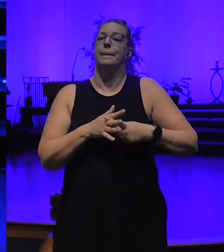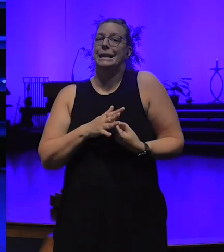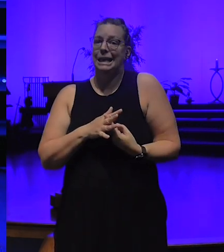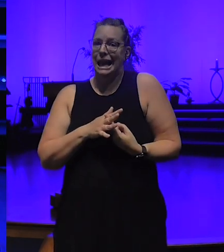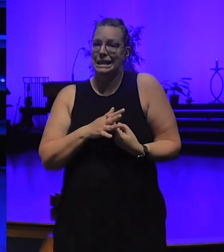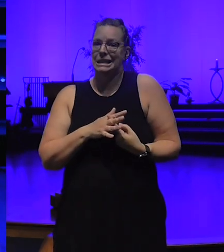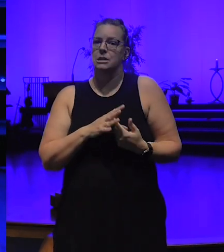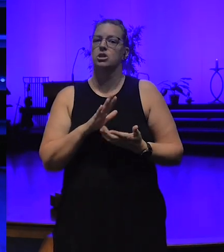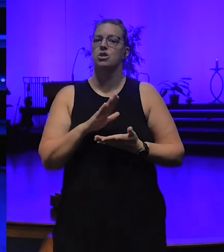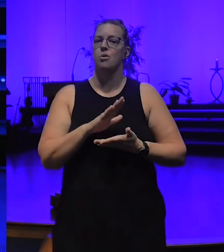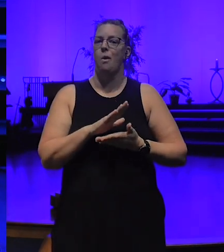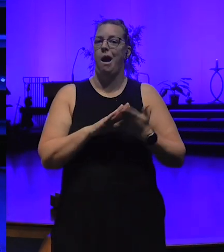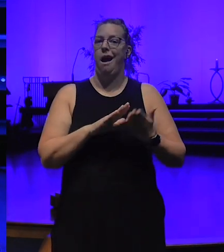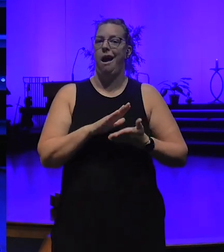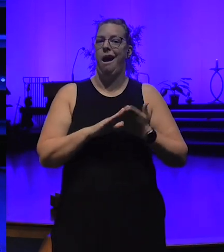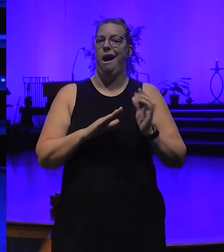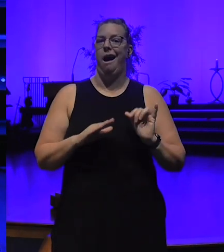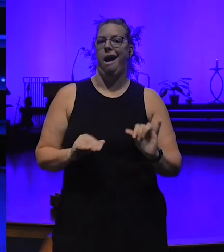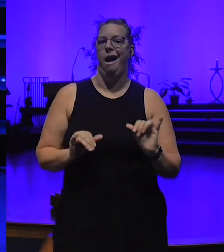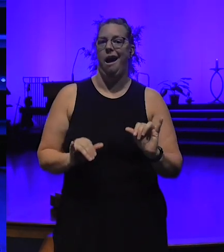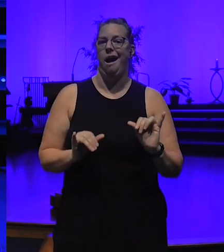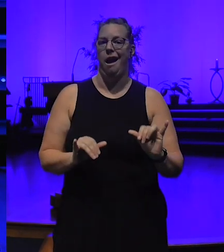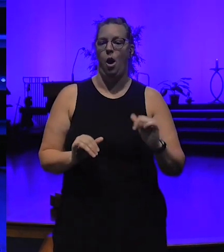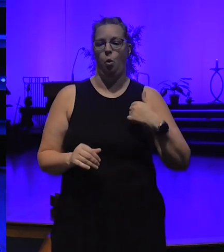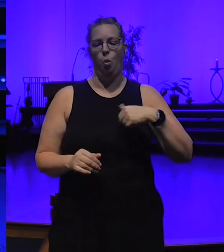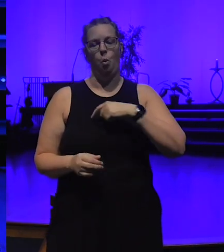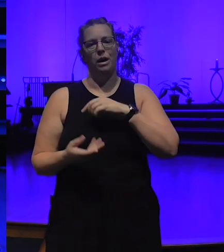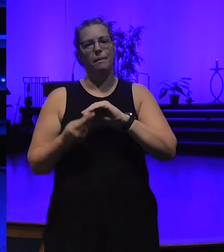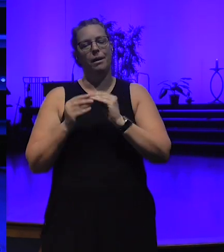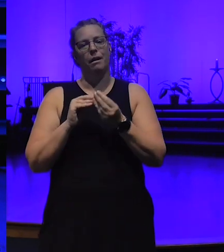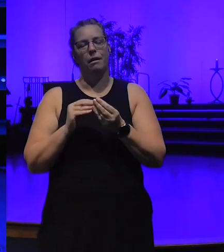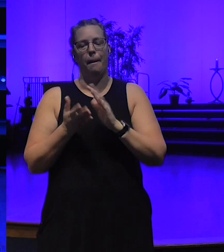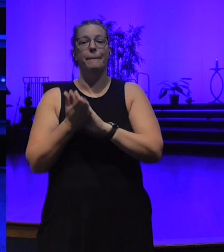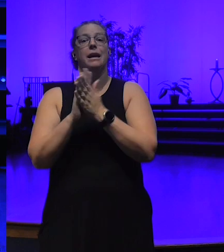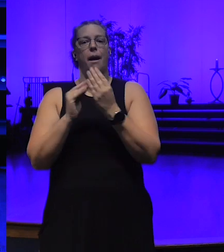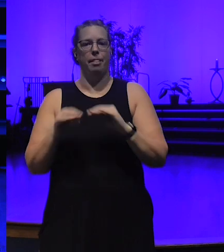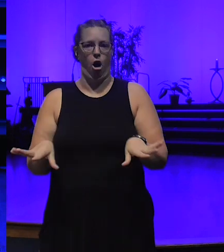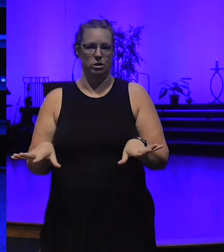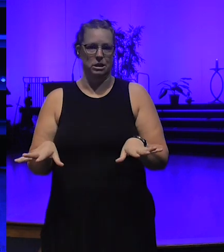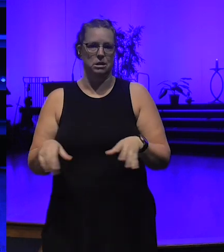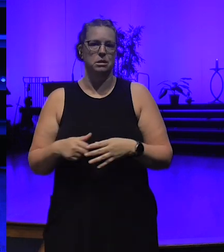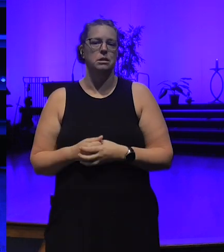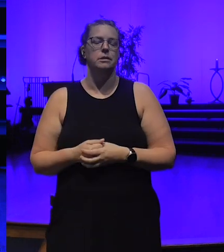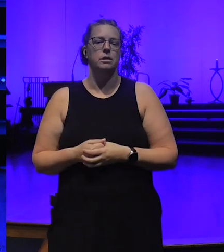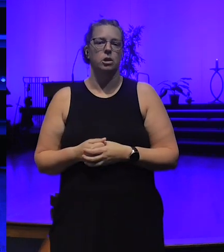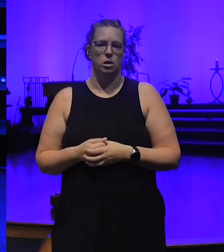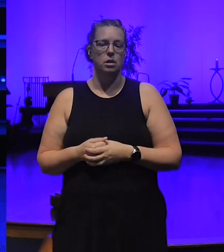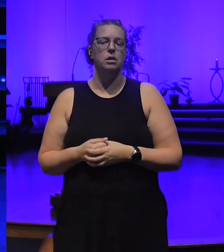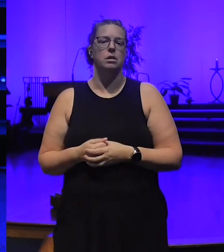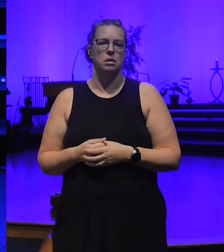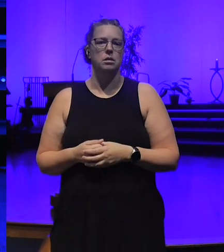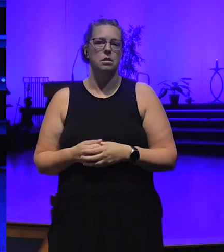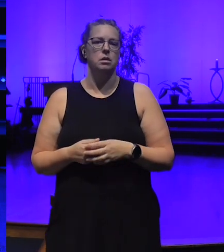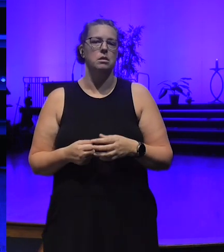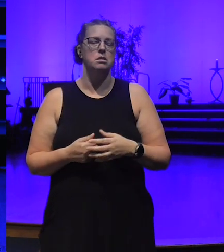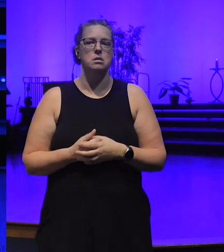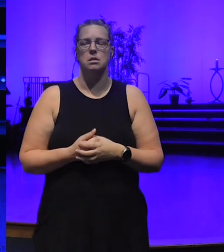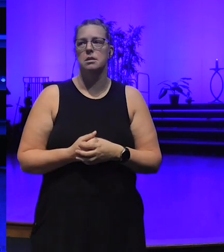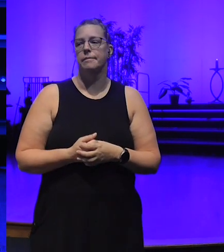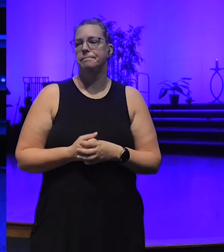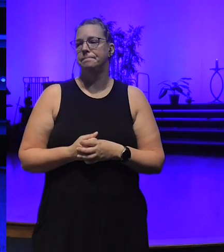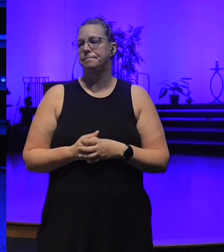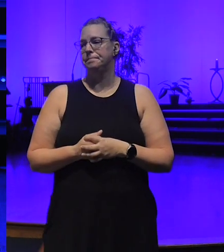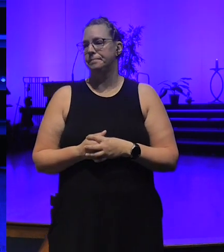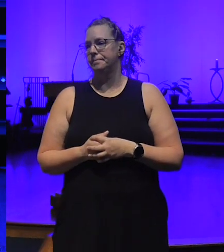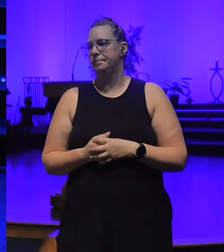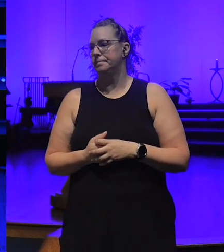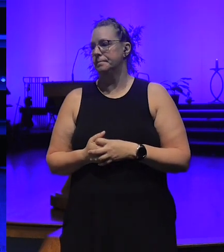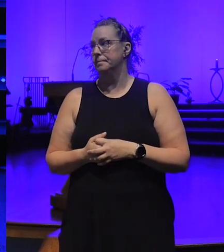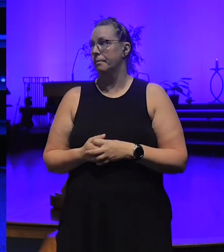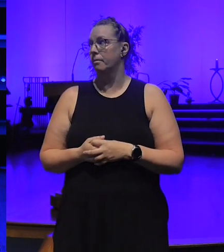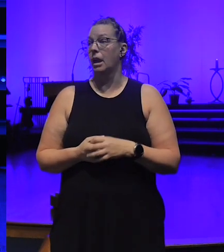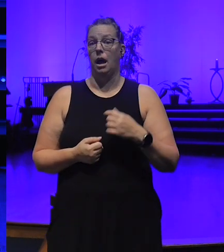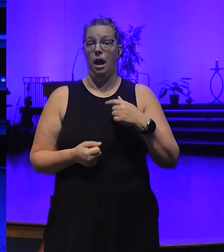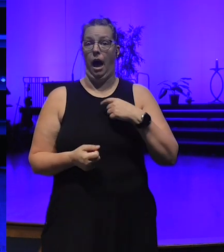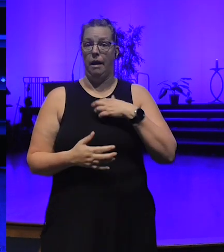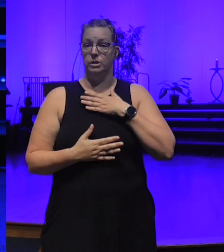itself and we start to get lost we lose ourselves in traffic I have to admit I've been getting